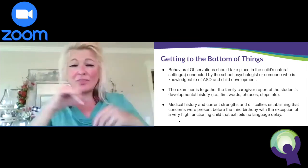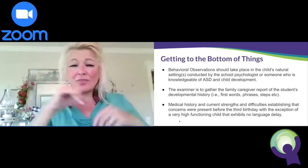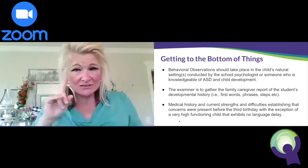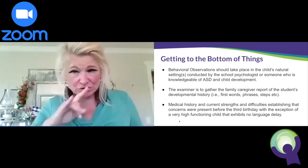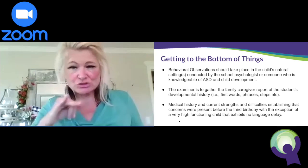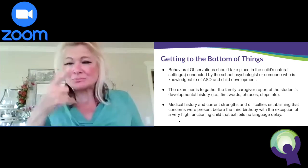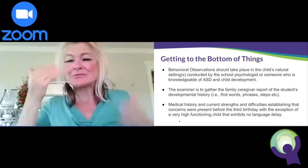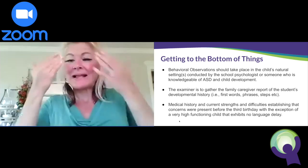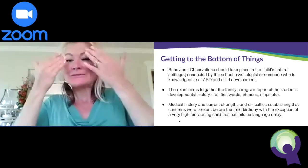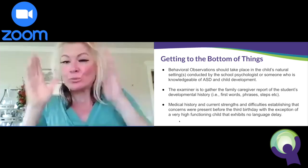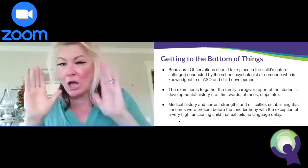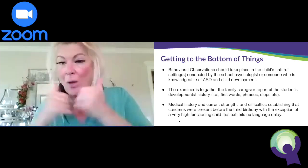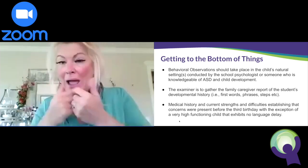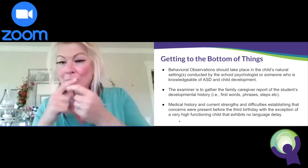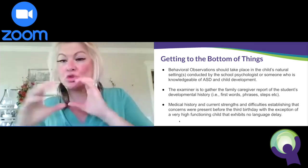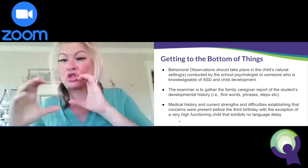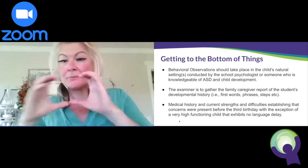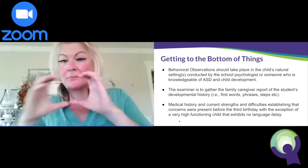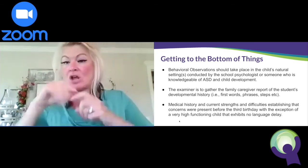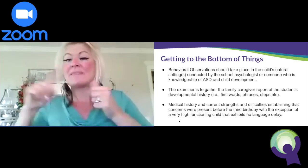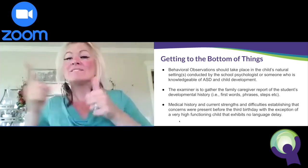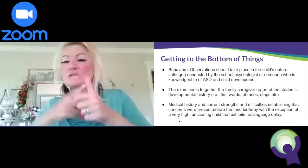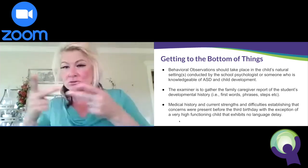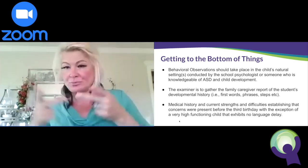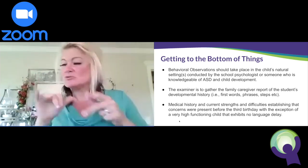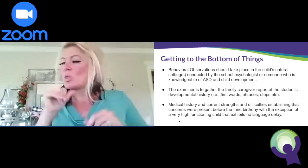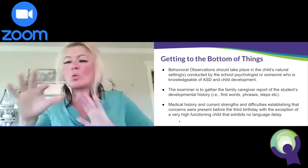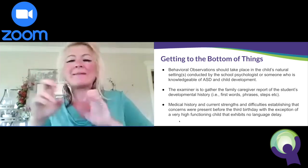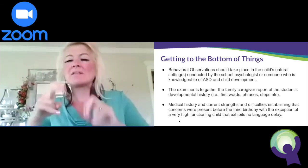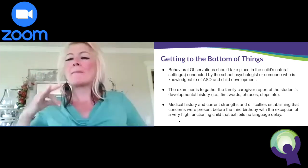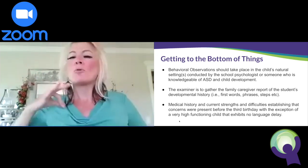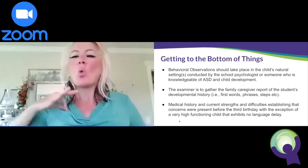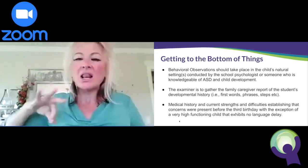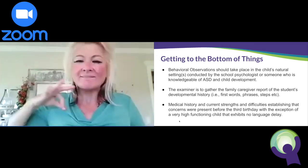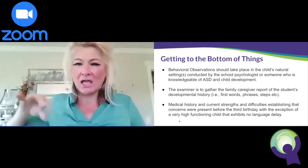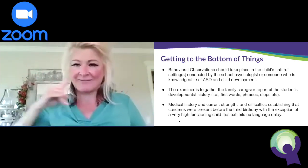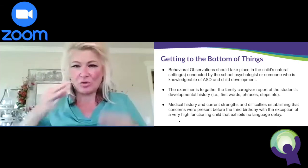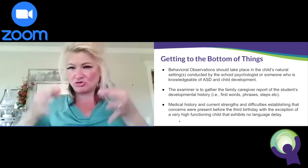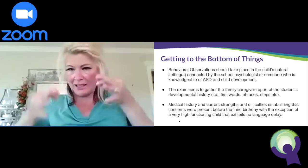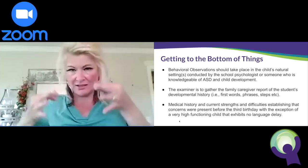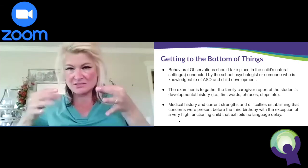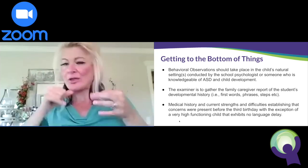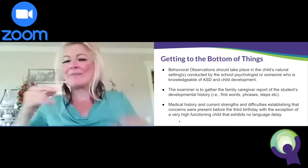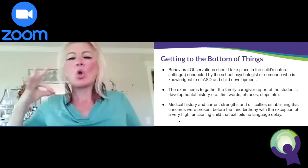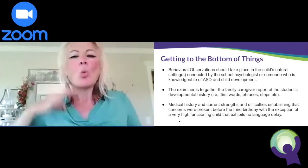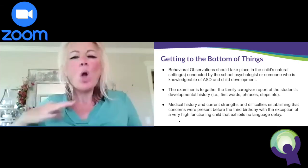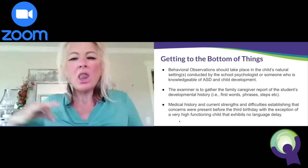students. Of course working with they're not working with students they're not sure about...